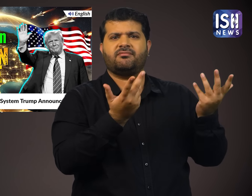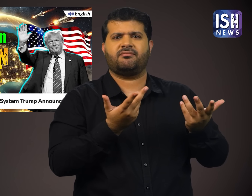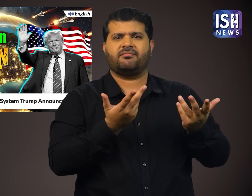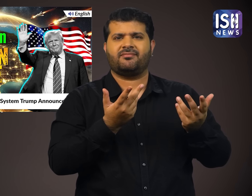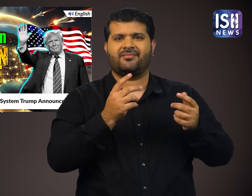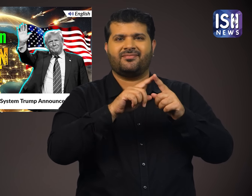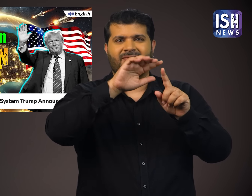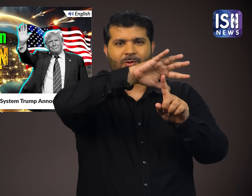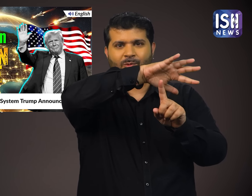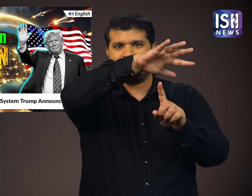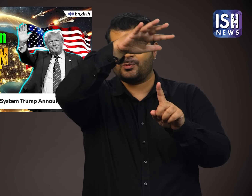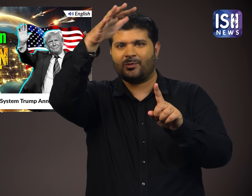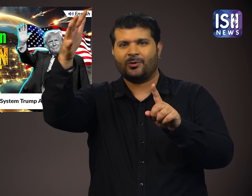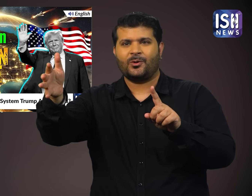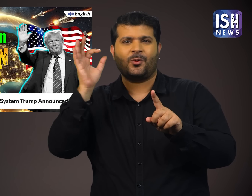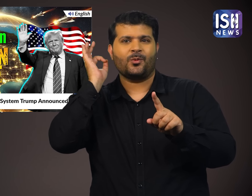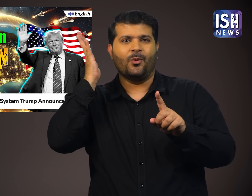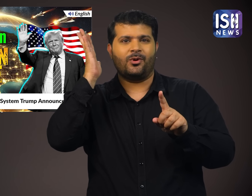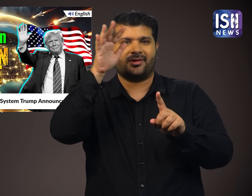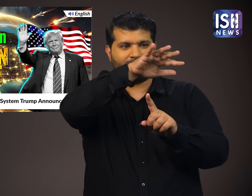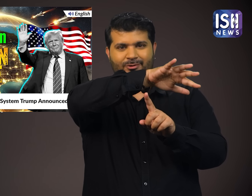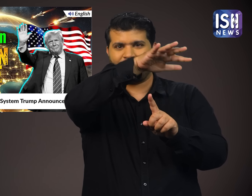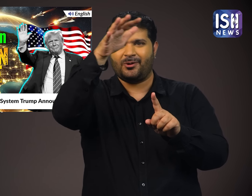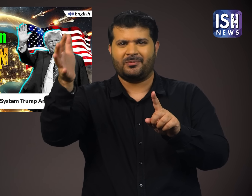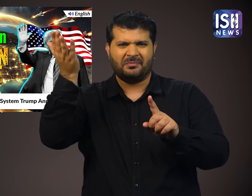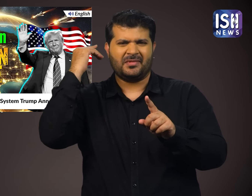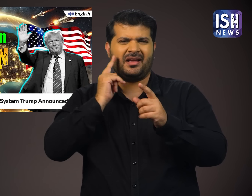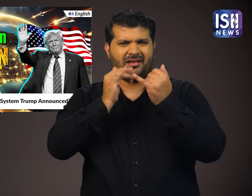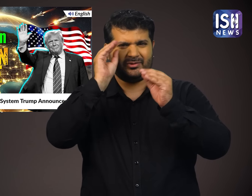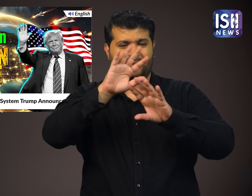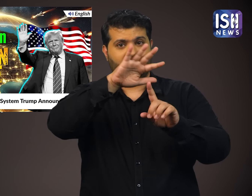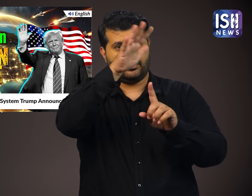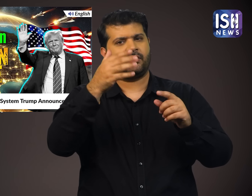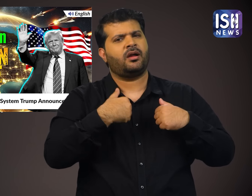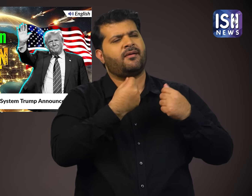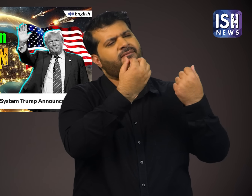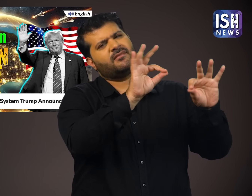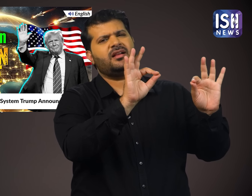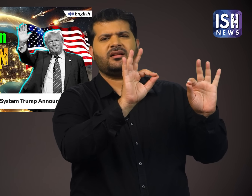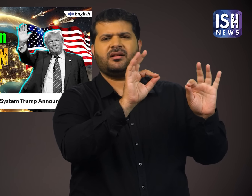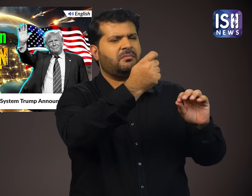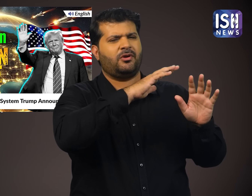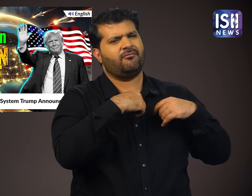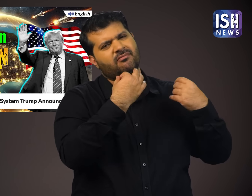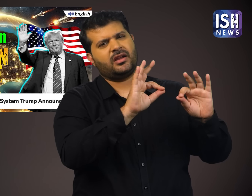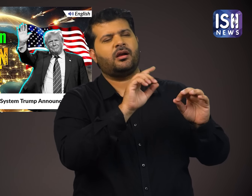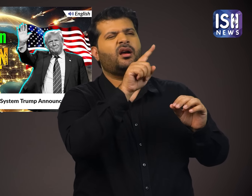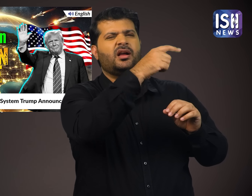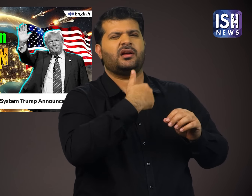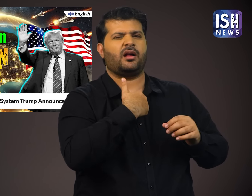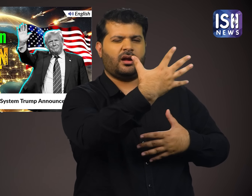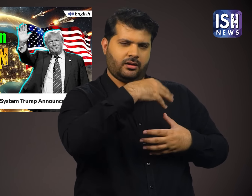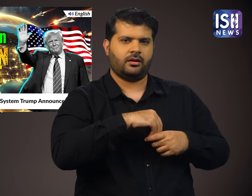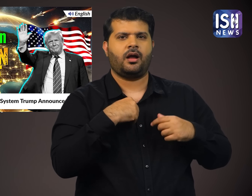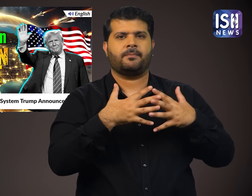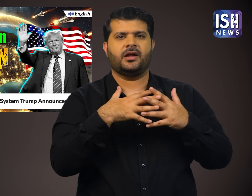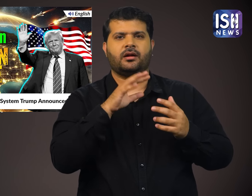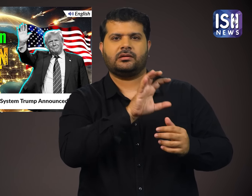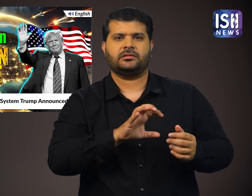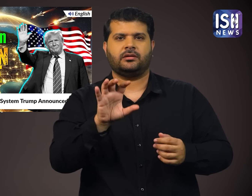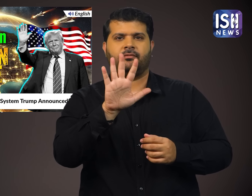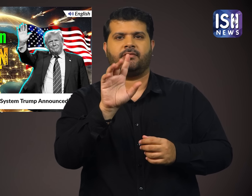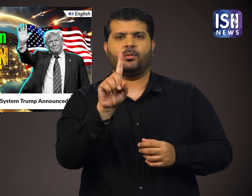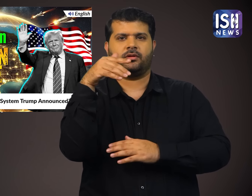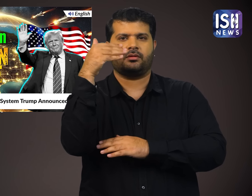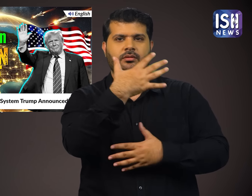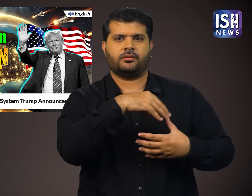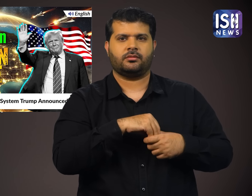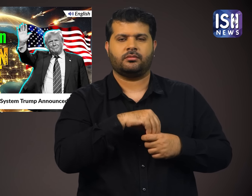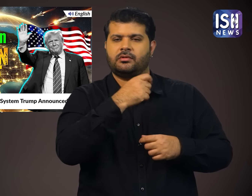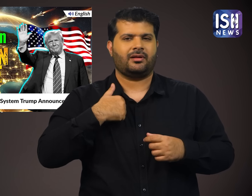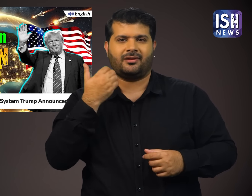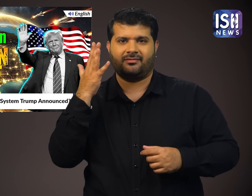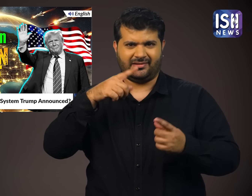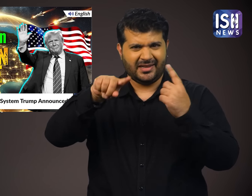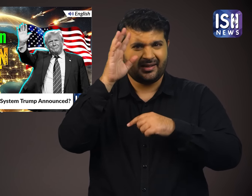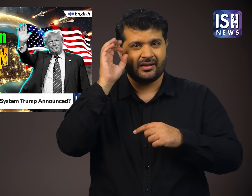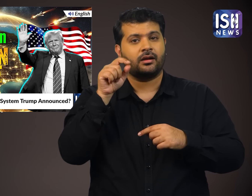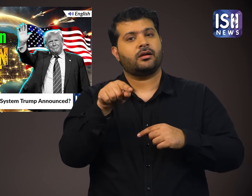his “Golden Dome” free of cost, only if Canada become part of the U.S. but Canada refused.